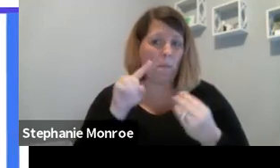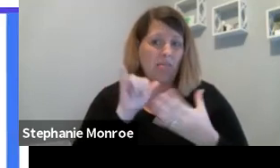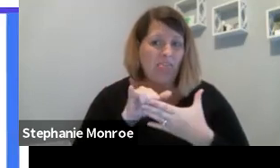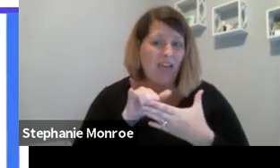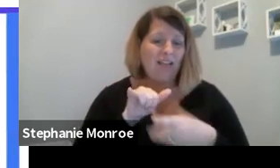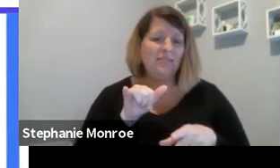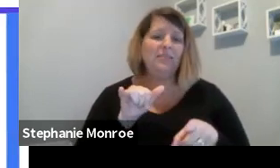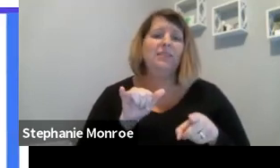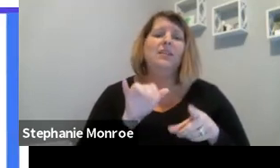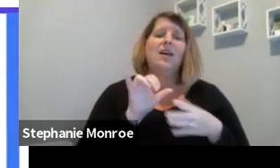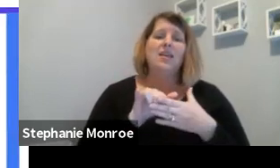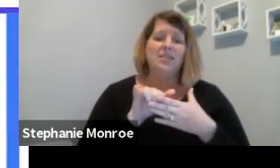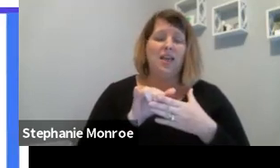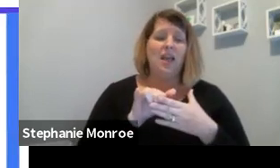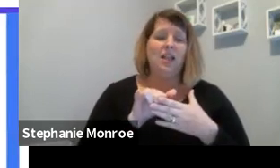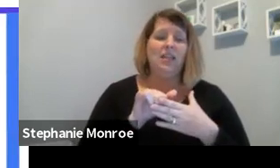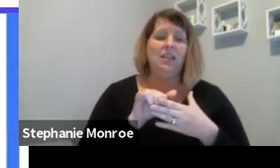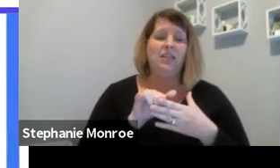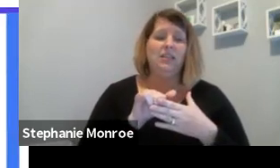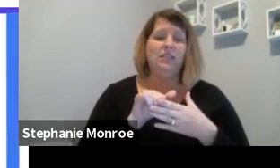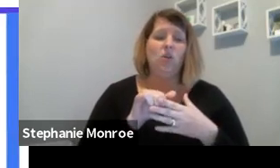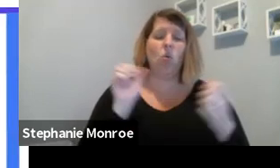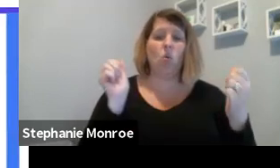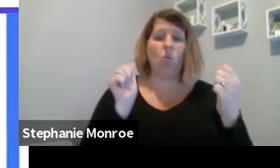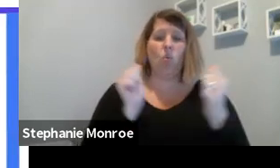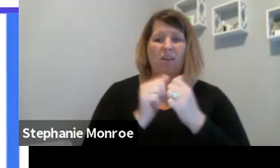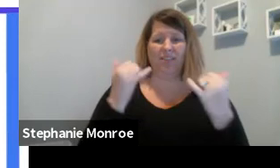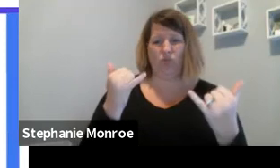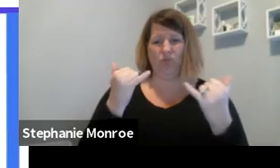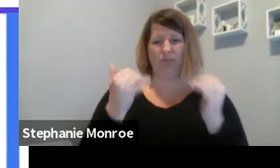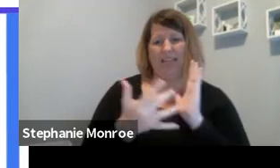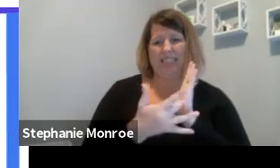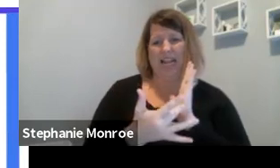and it is with today's technology.